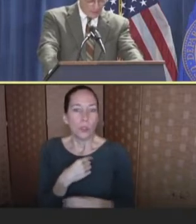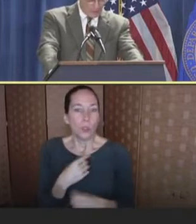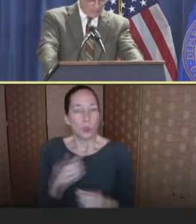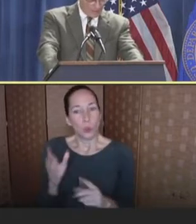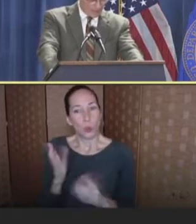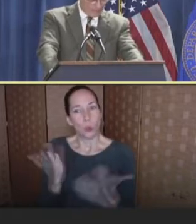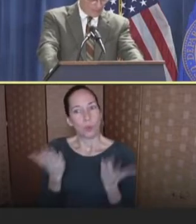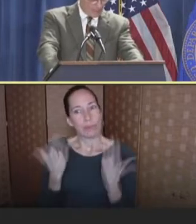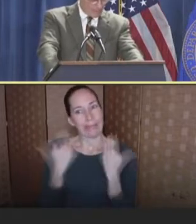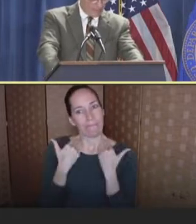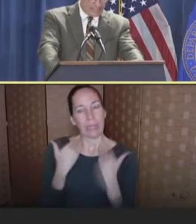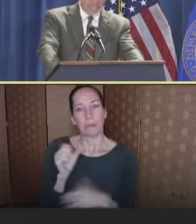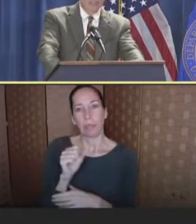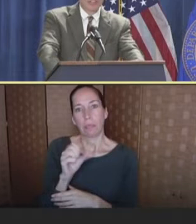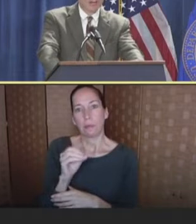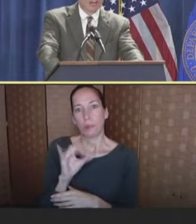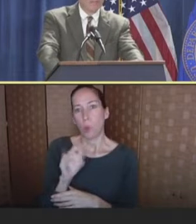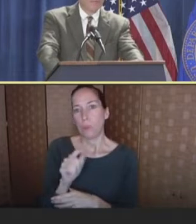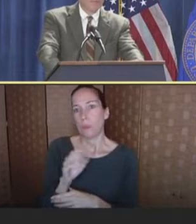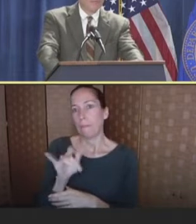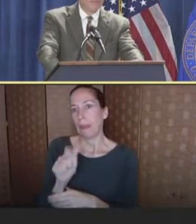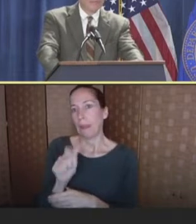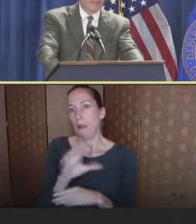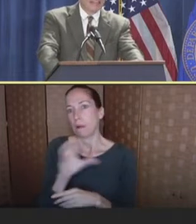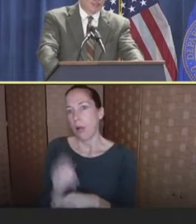identify and flag potentially harmful misinformation.